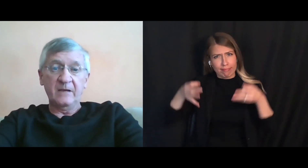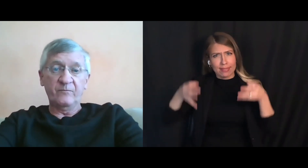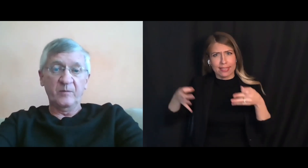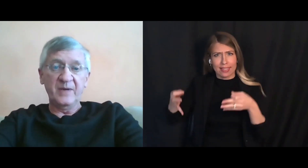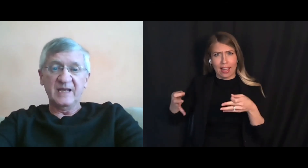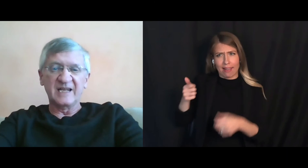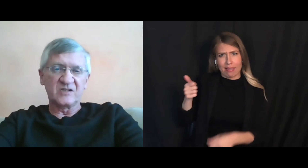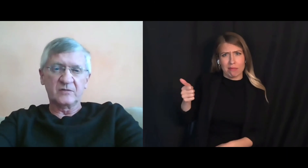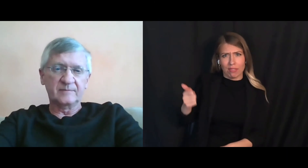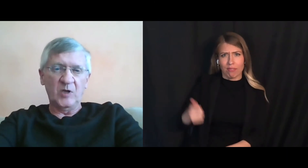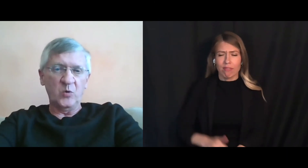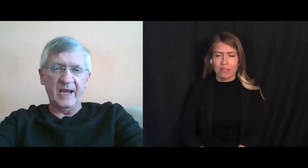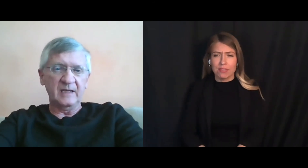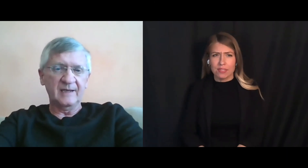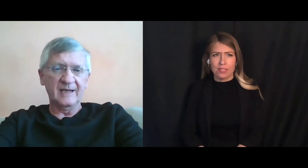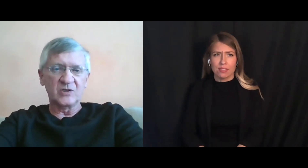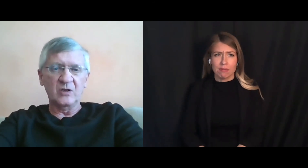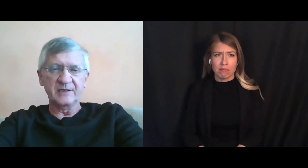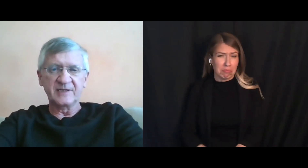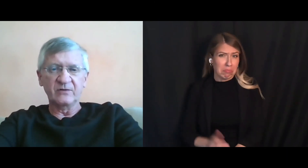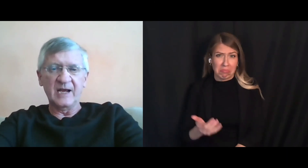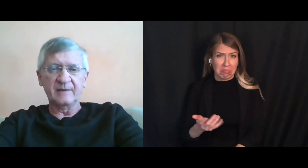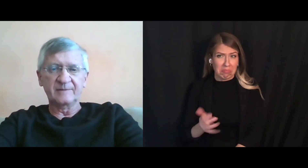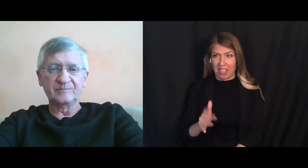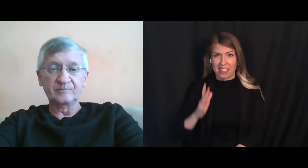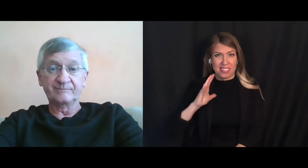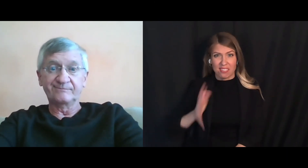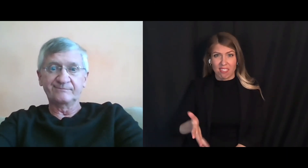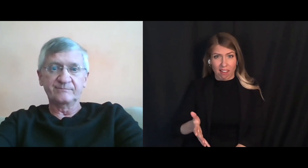And for me, that's okay as long as they're not committed